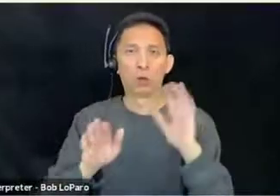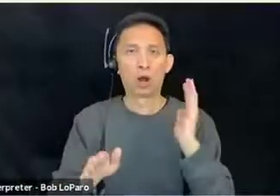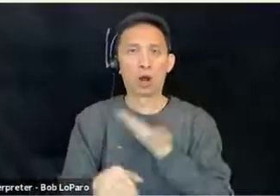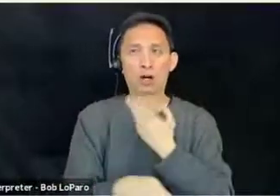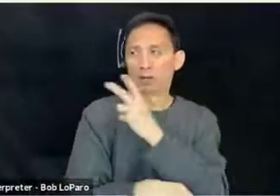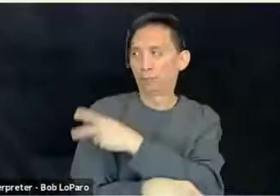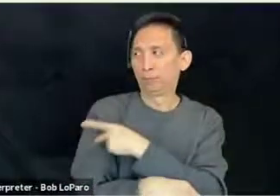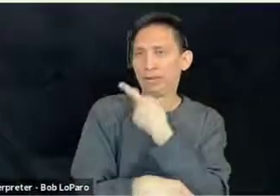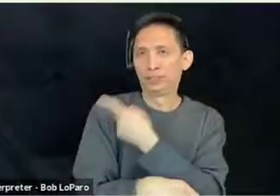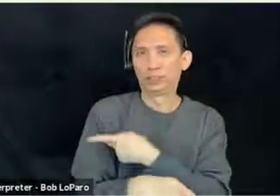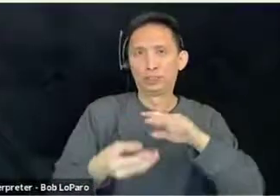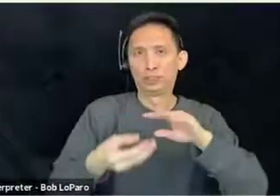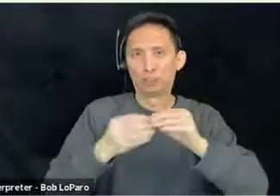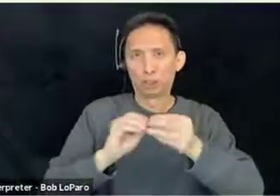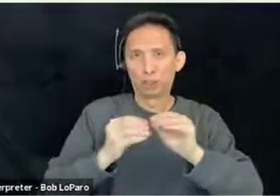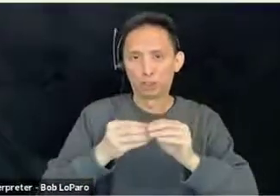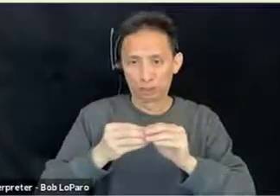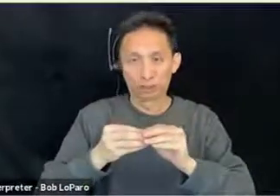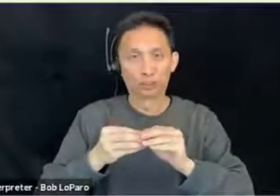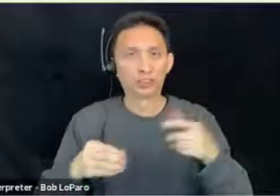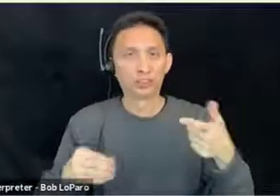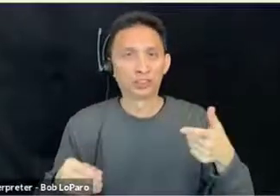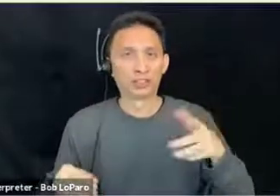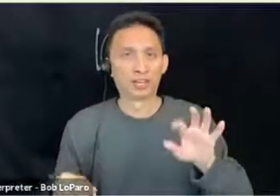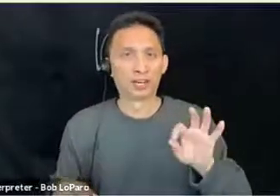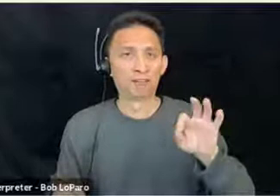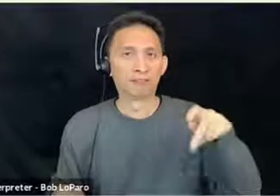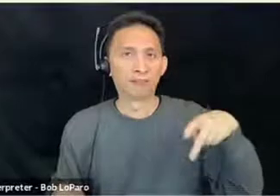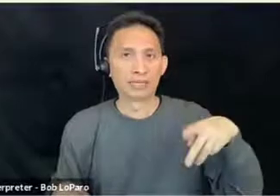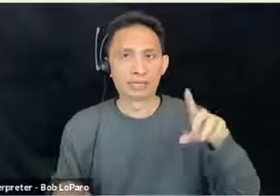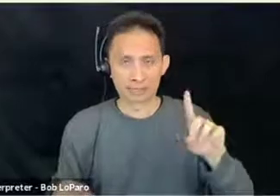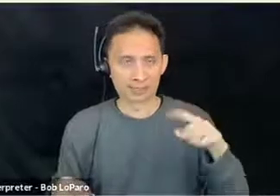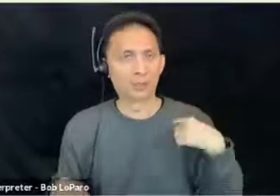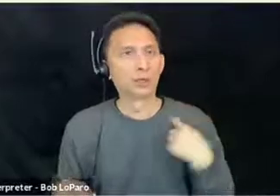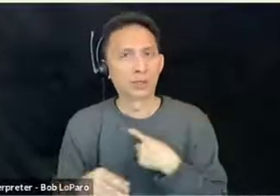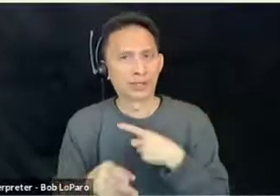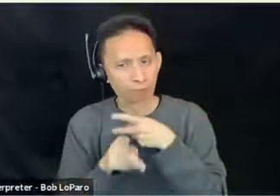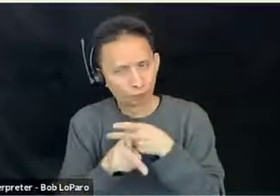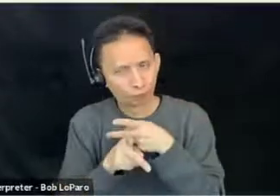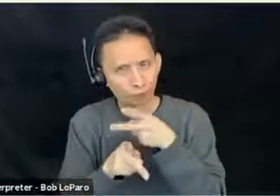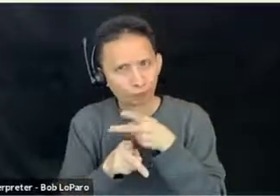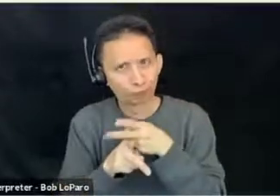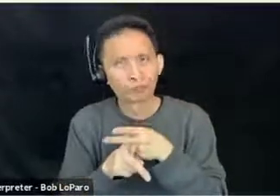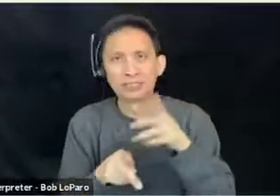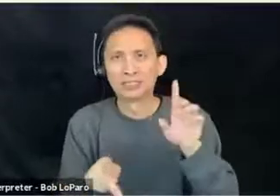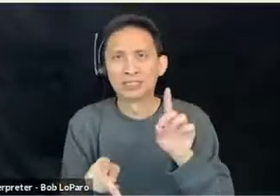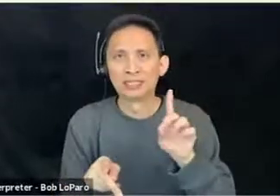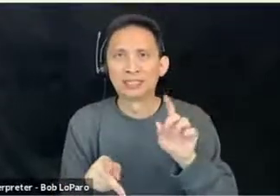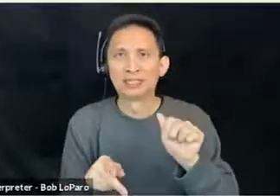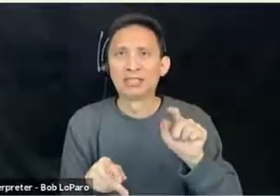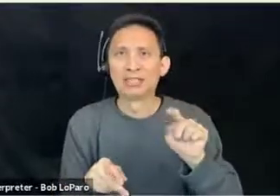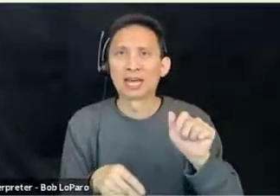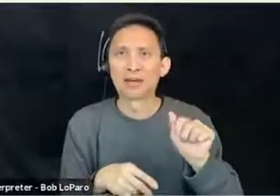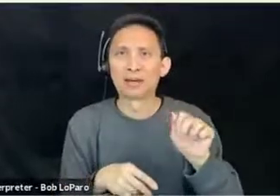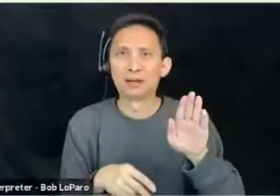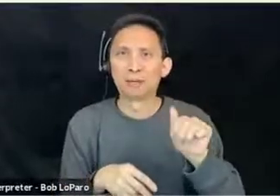The GFPD maintains the largest database for individuals in the world that have peroxisomal disorders.